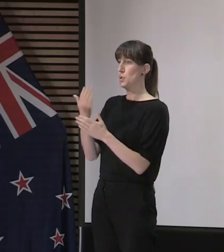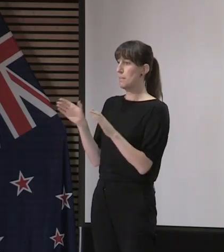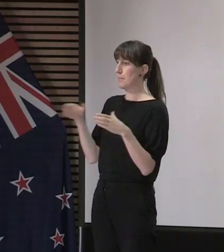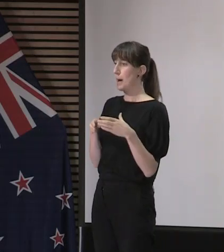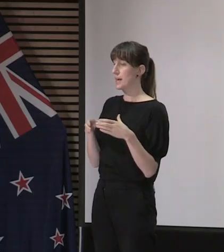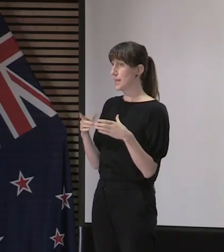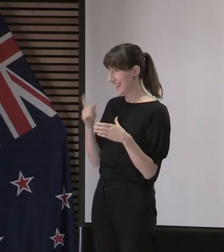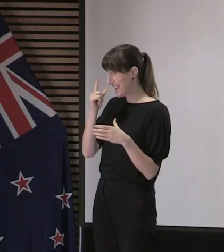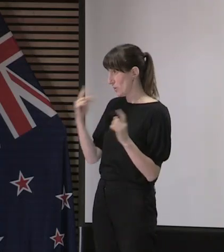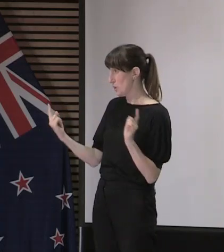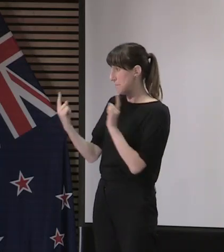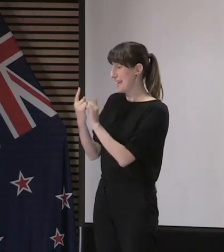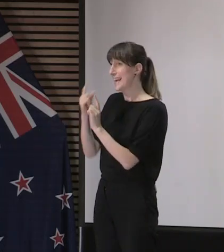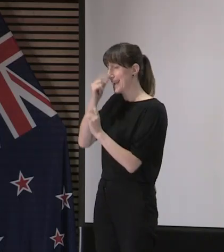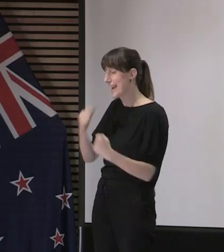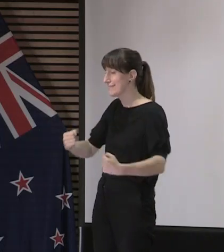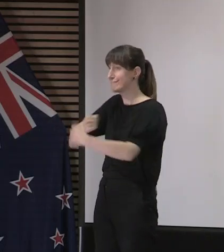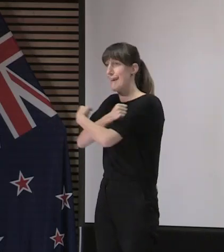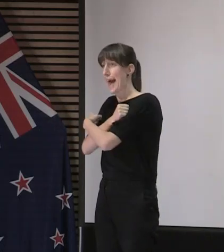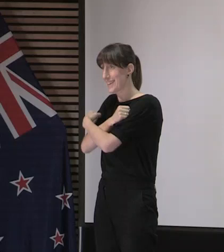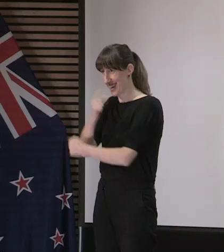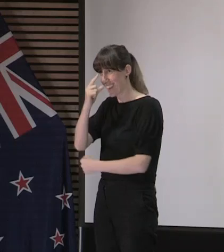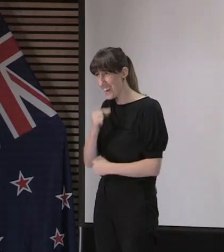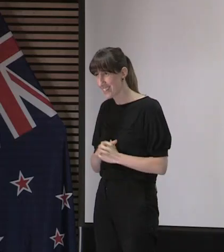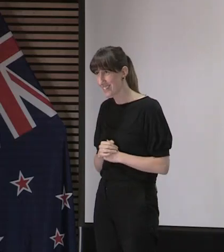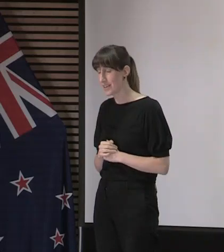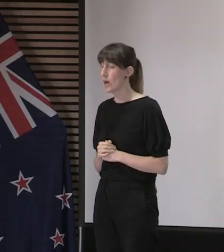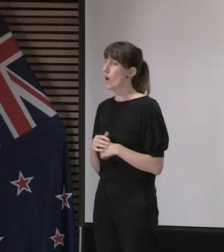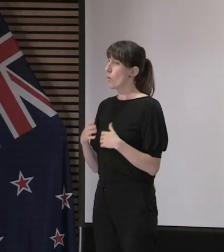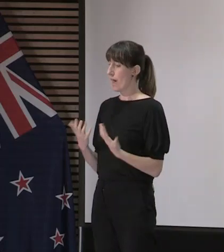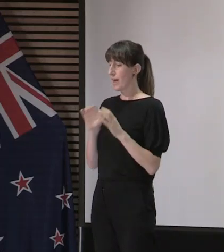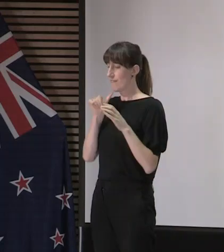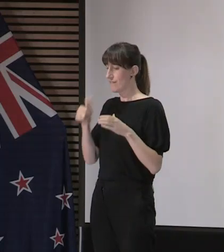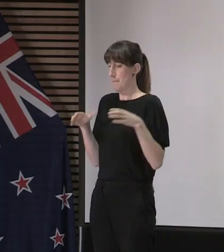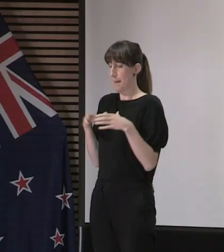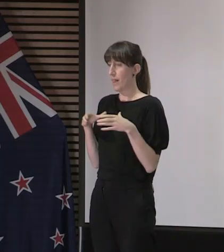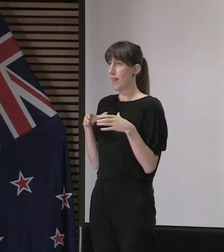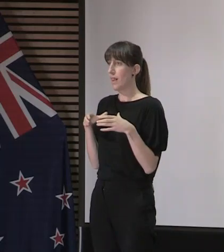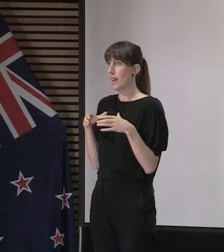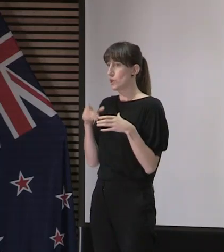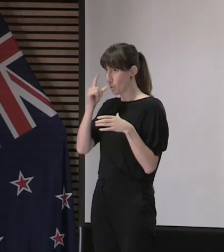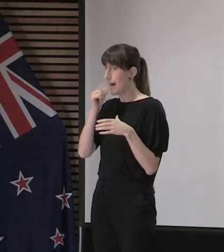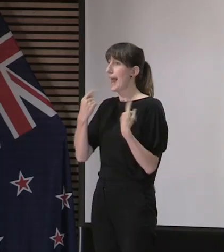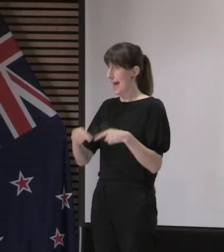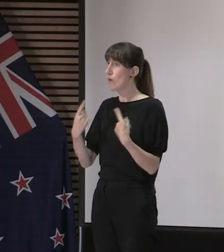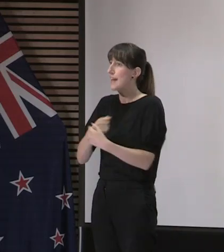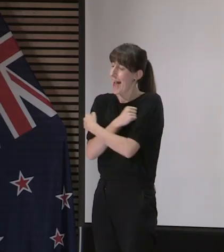older family member, can you actually hug them when you enter their home? Or do you keep distance from them within